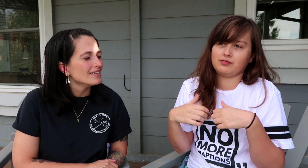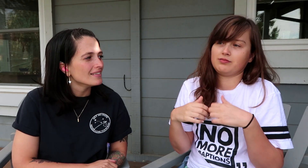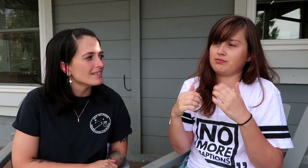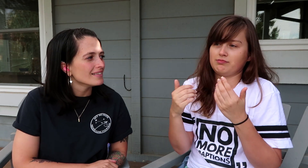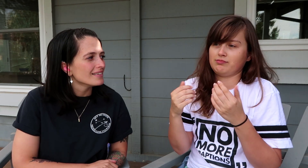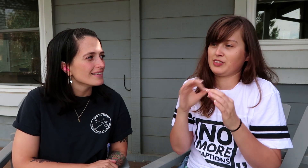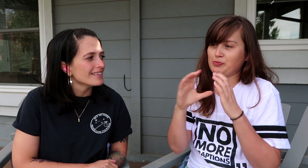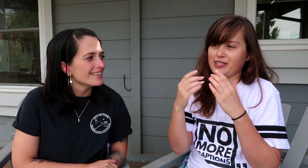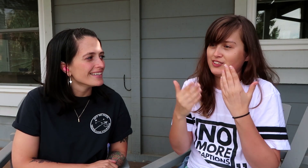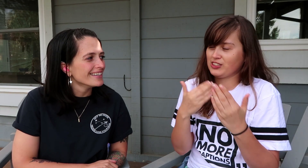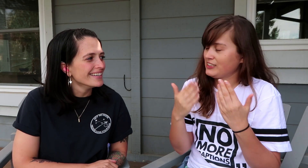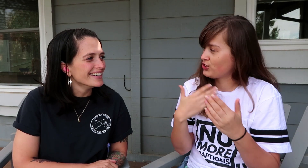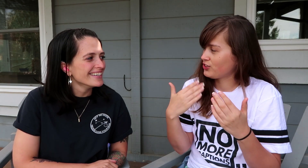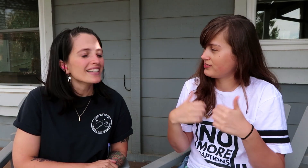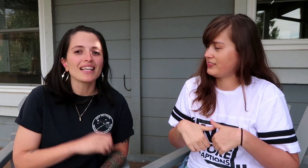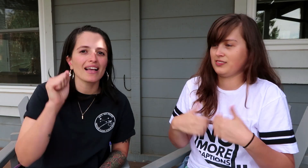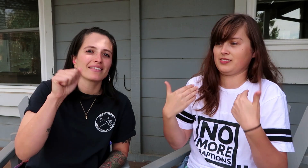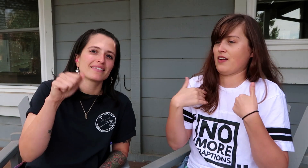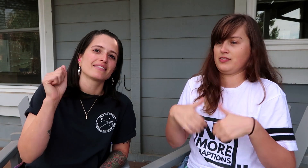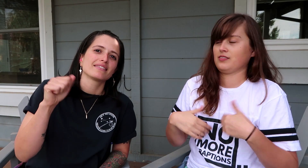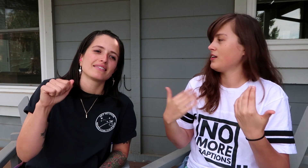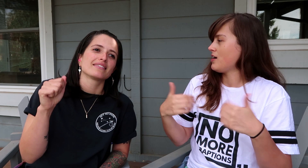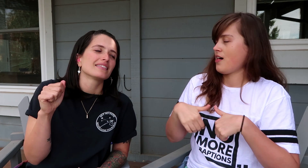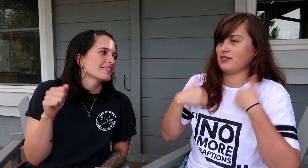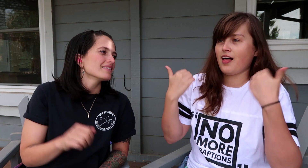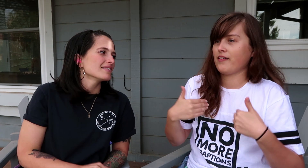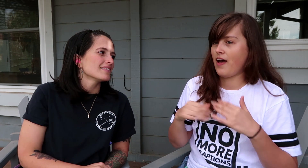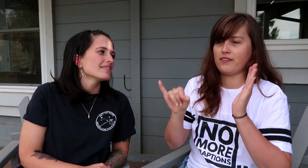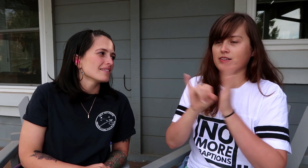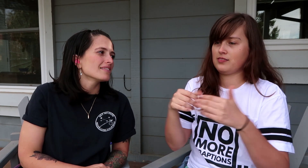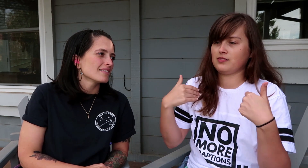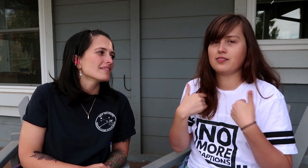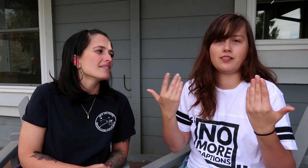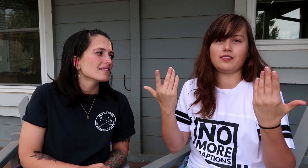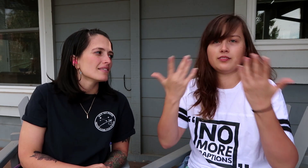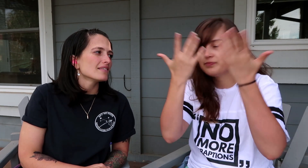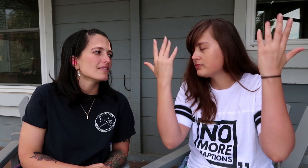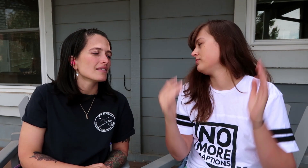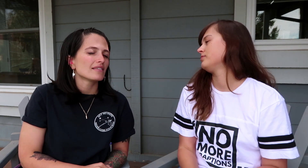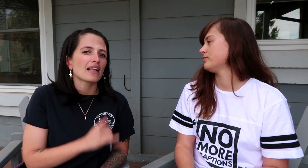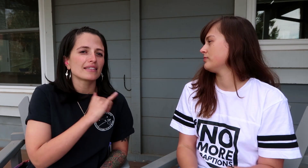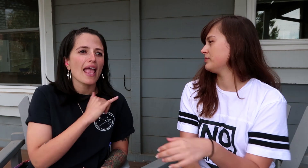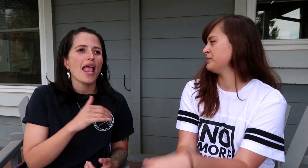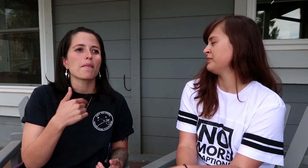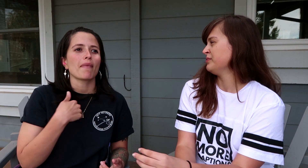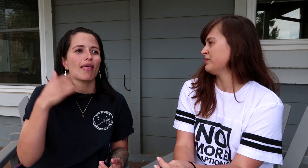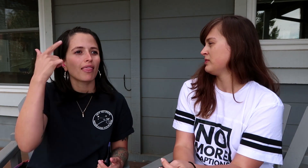ASL makes communication easier. I have a life now, I have an identity. J: I feel the same way.